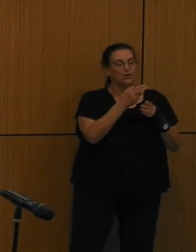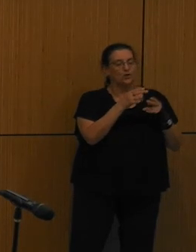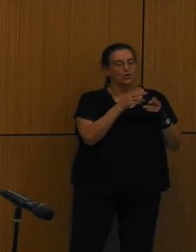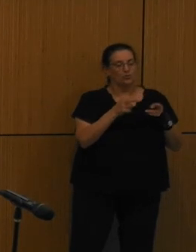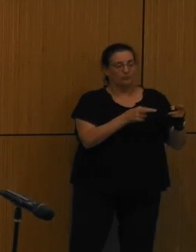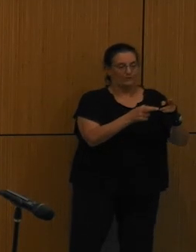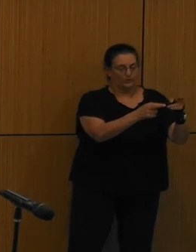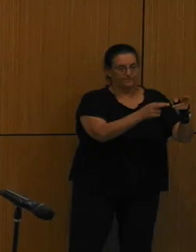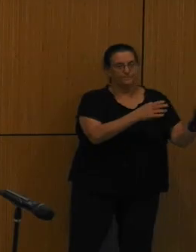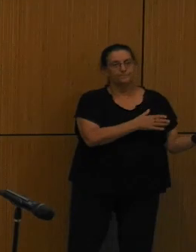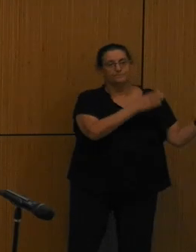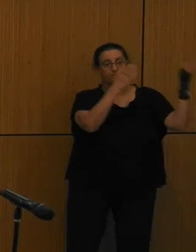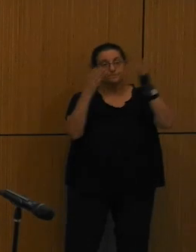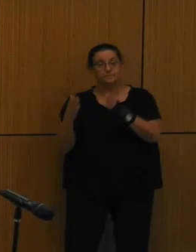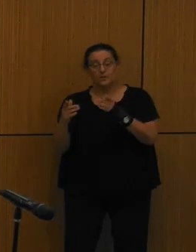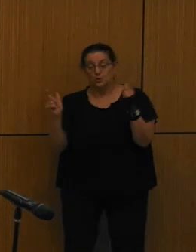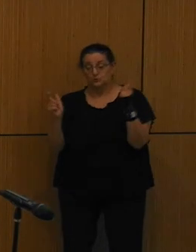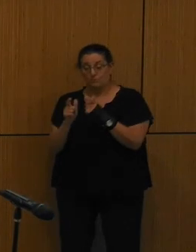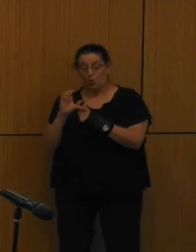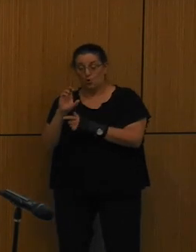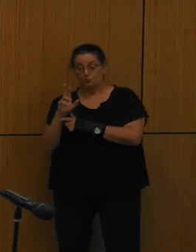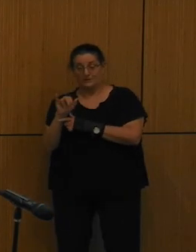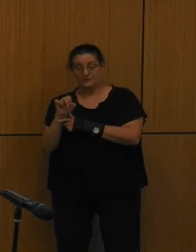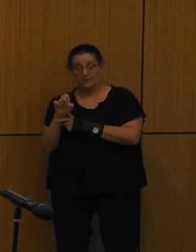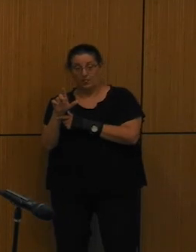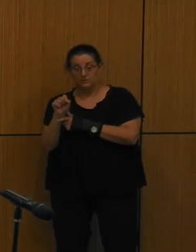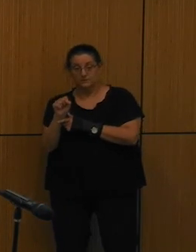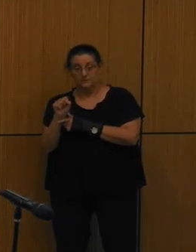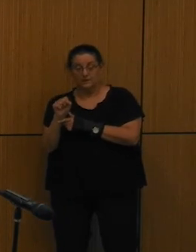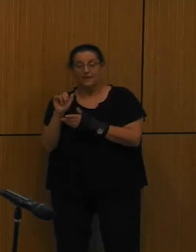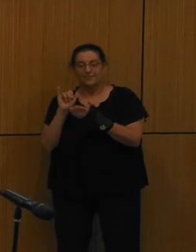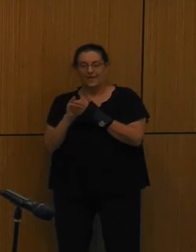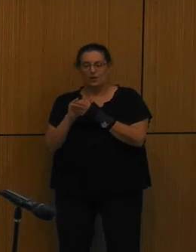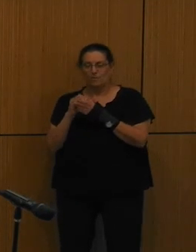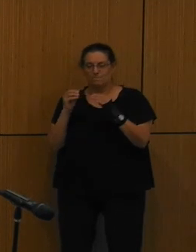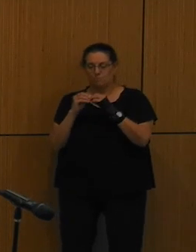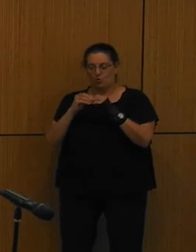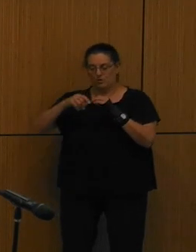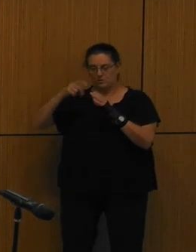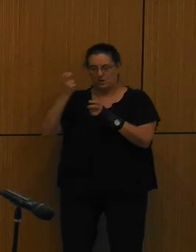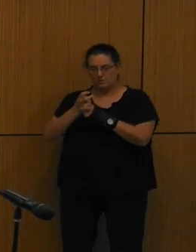crystals, which are more almost microscopic, are typical of a basalt.